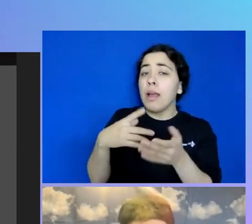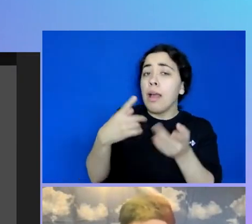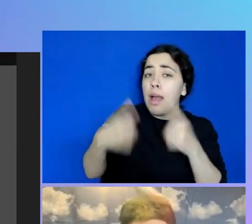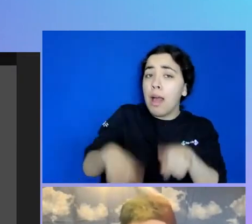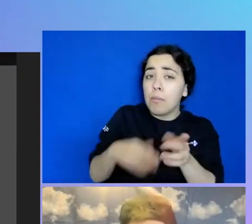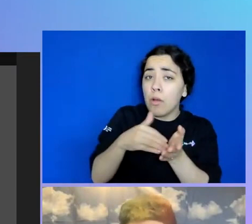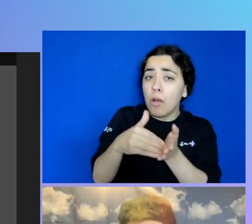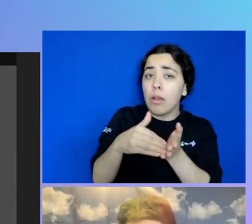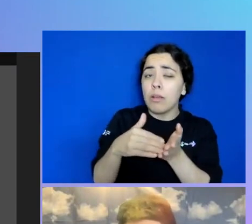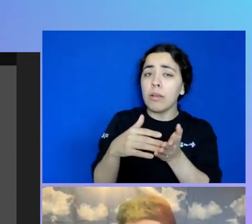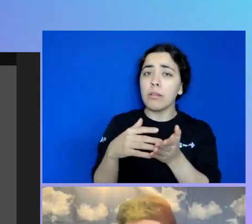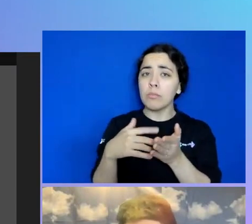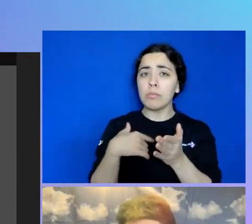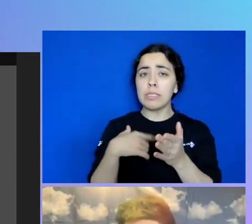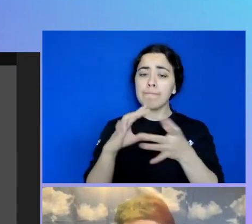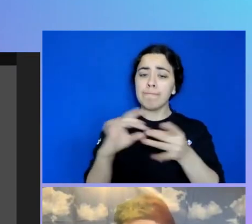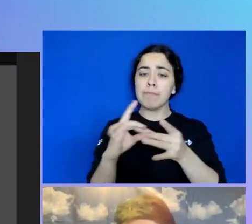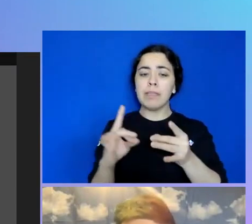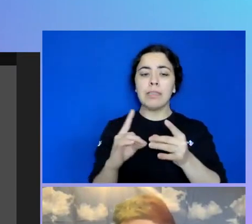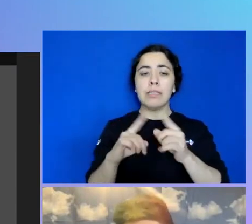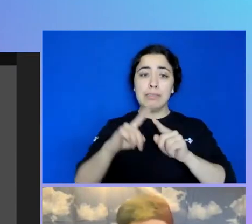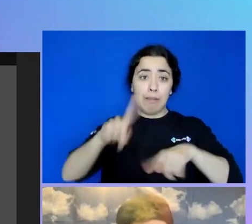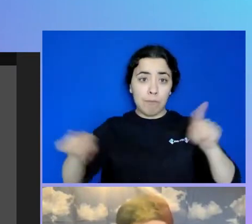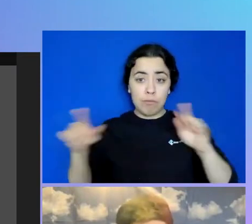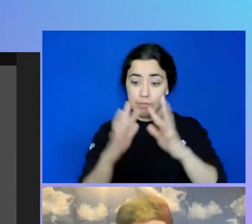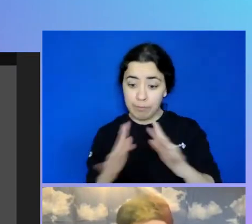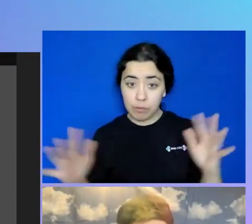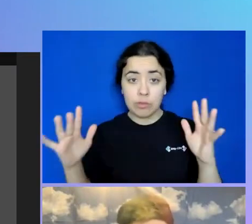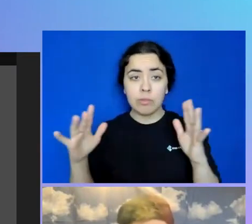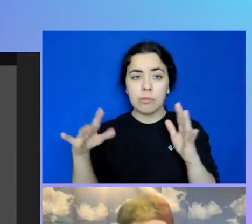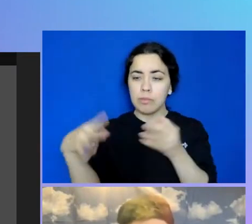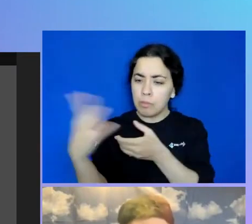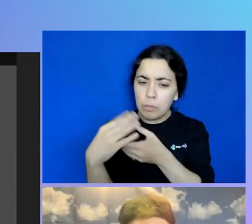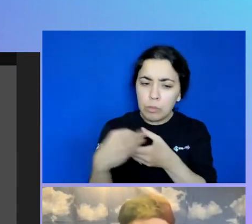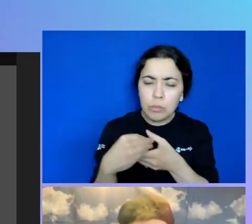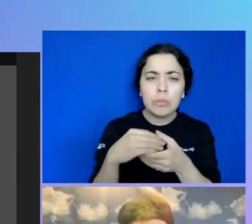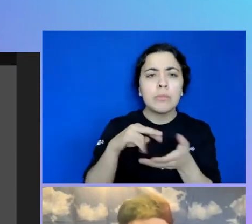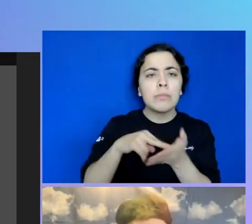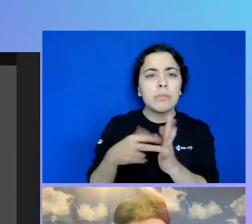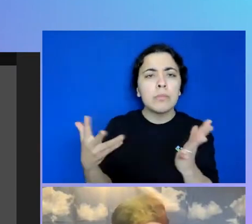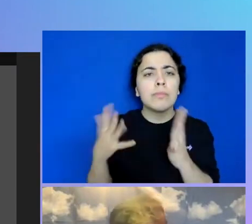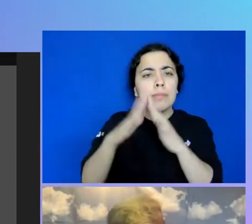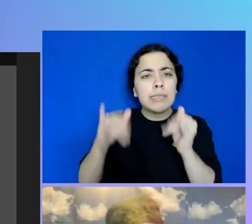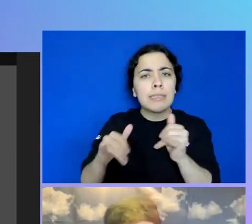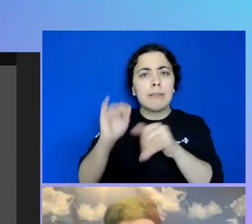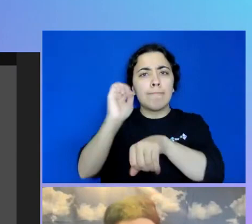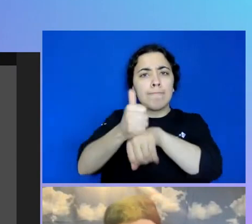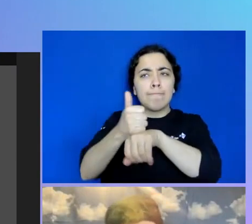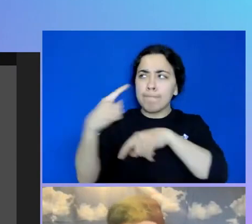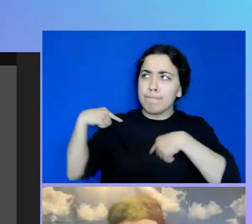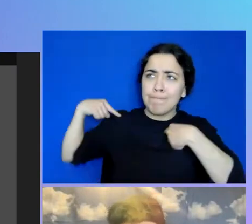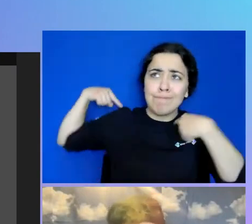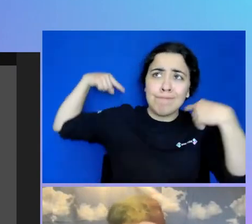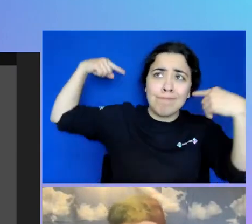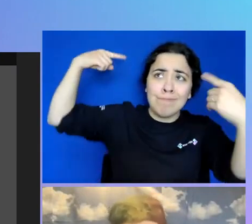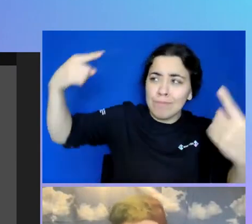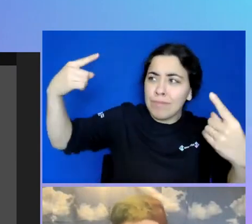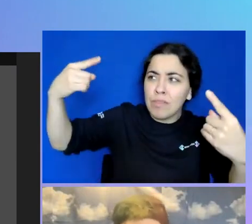really talking about, like, breaking down systems, arms that have been excluding people based